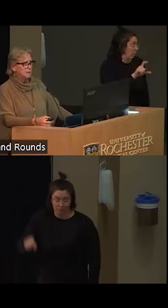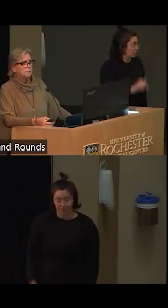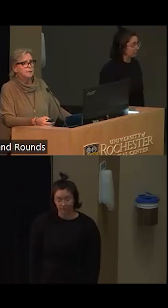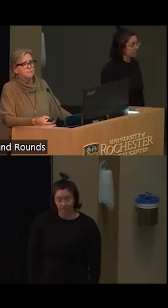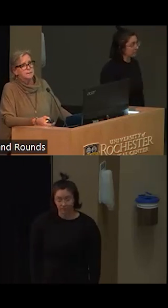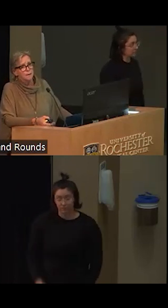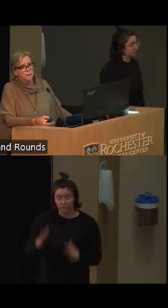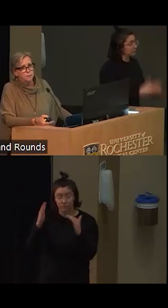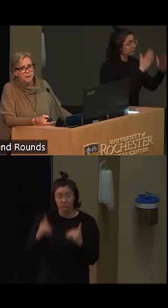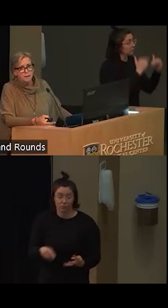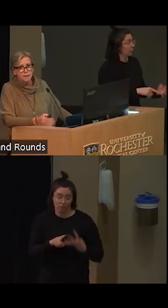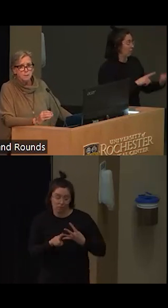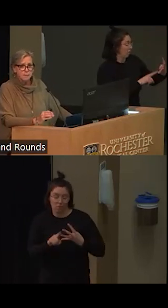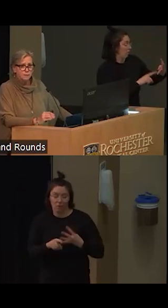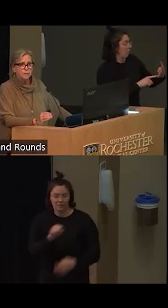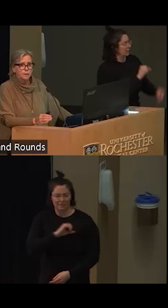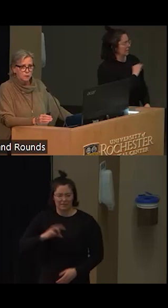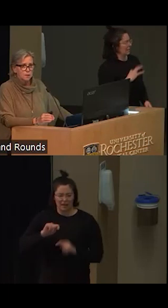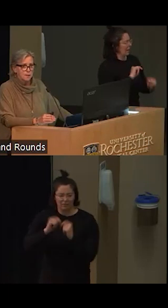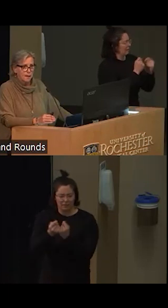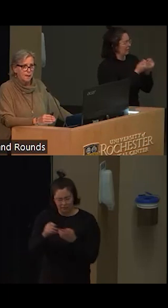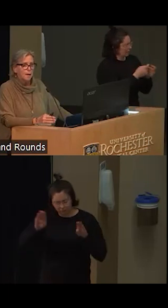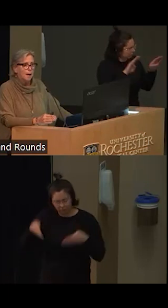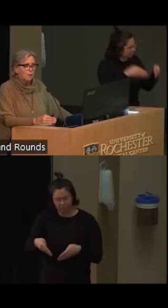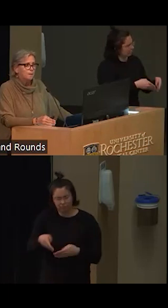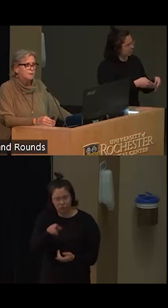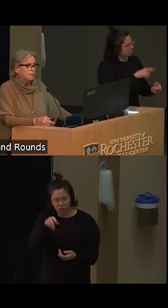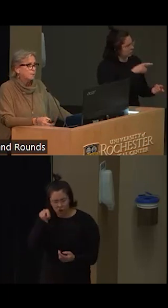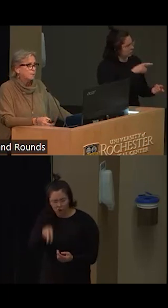staff team that's another dimension that specifically looks at how are the staff